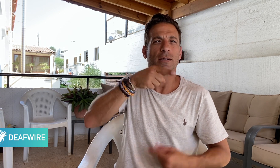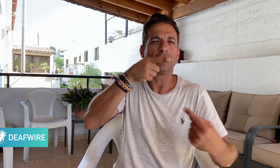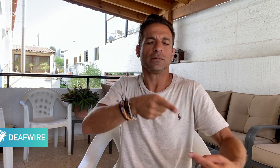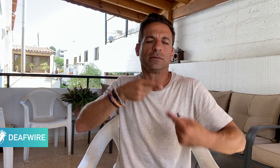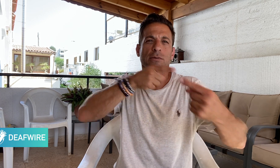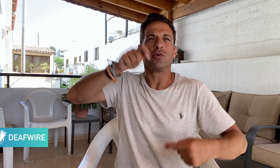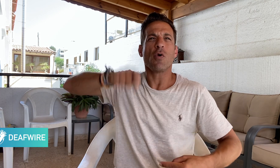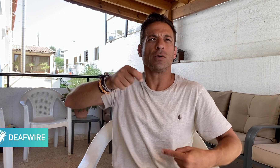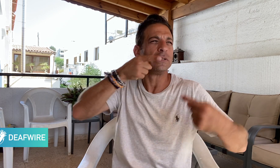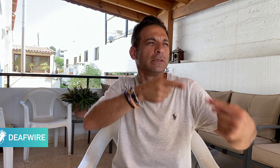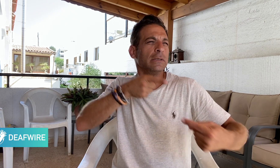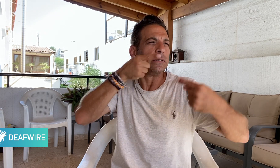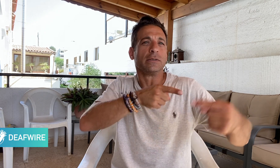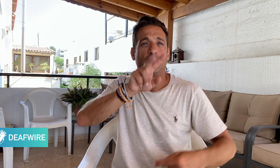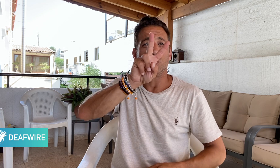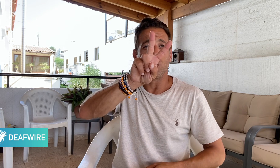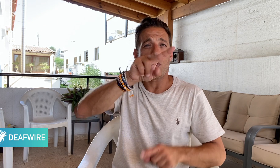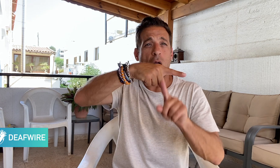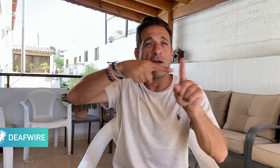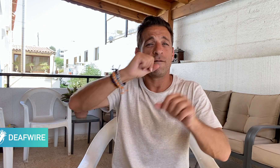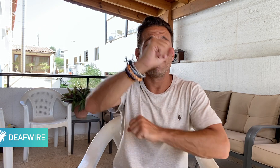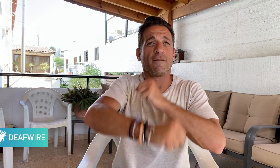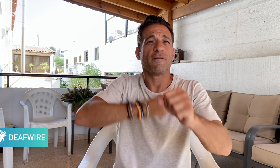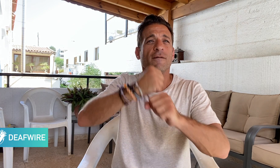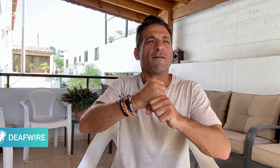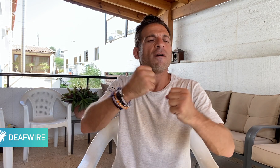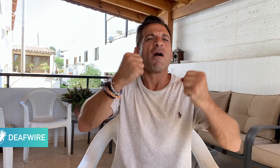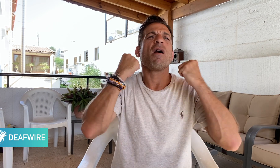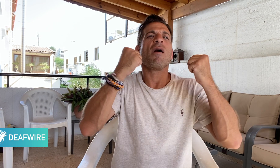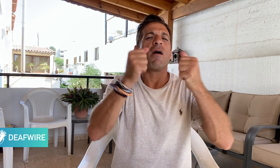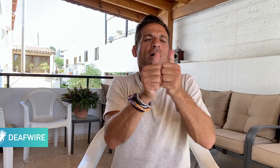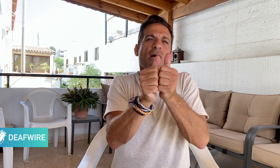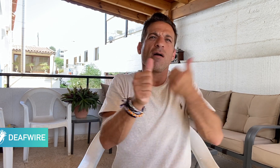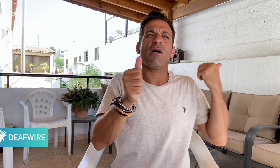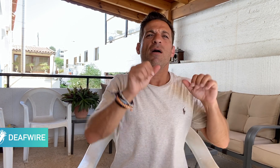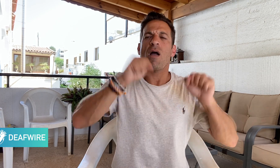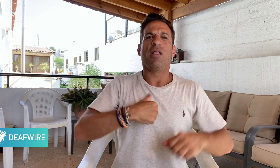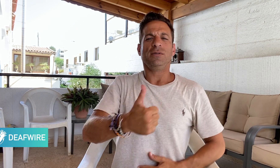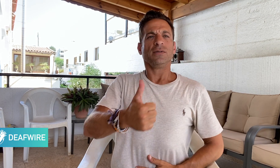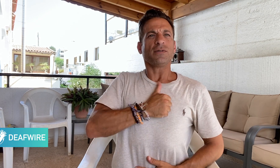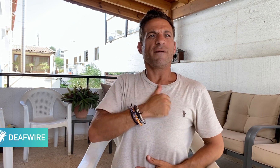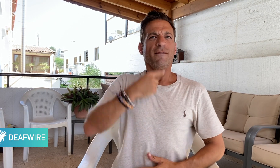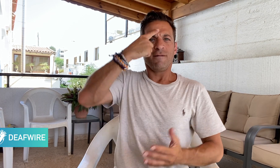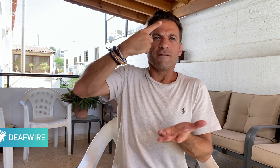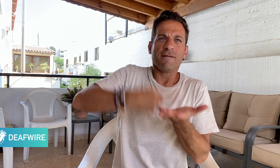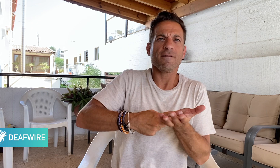freed from his conservatorship. Lawyers who worked closely